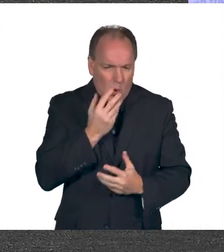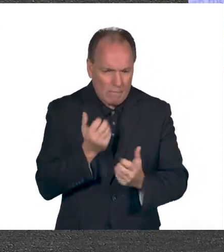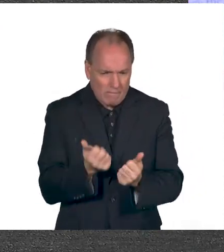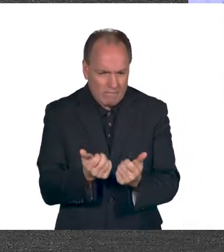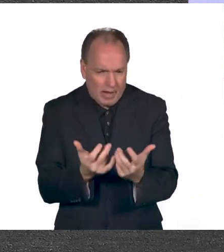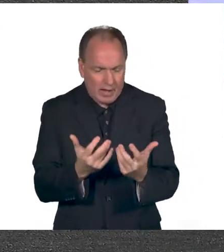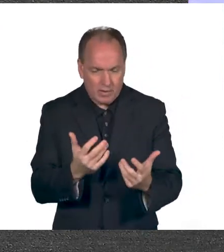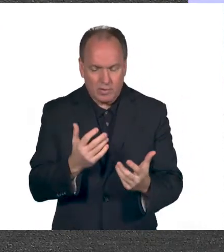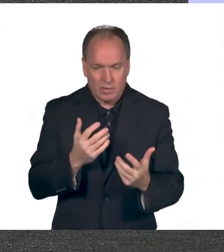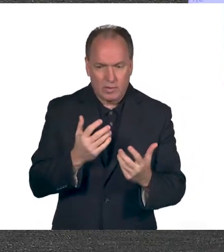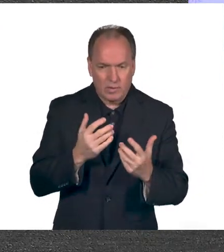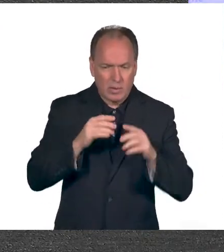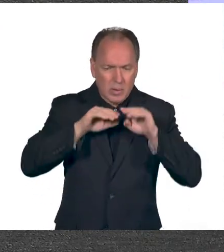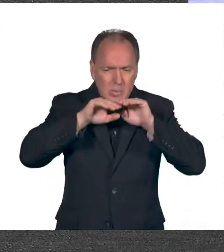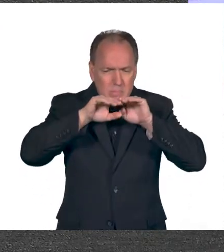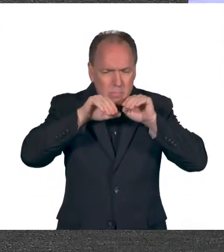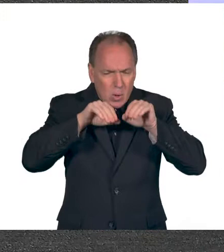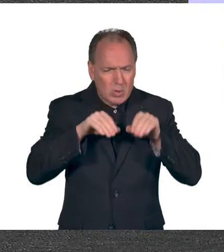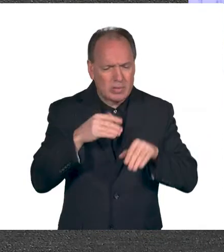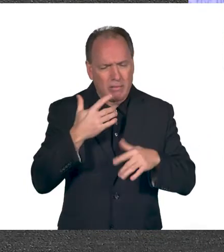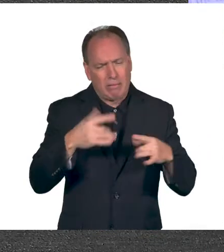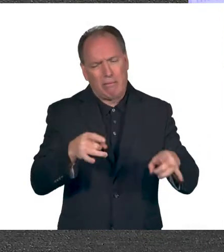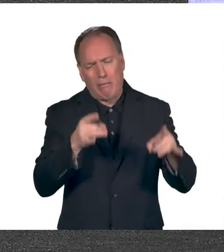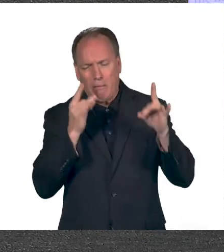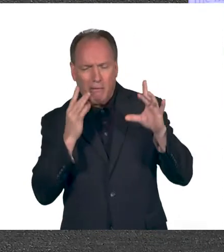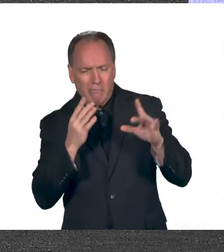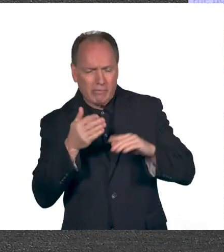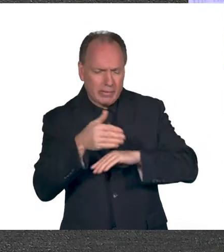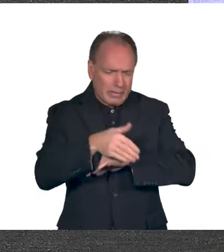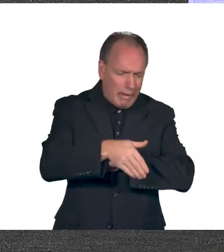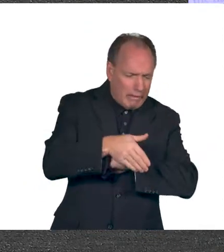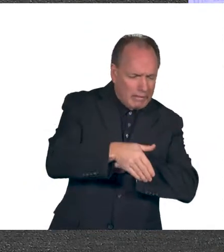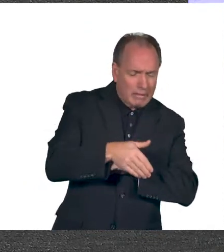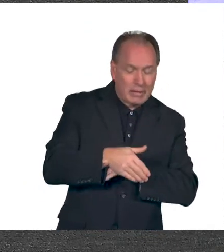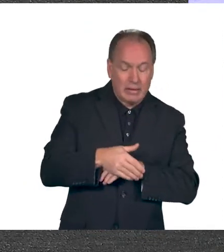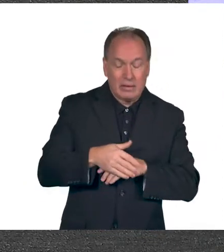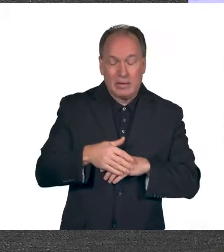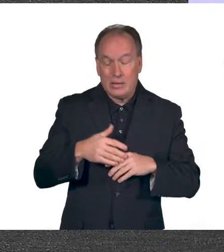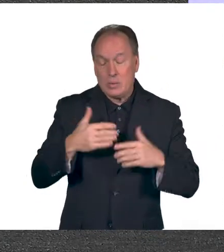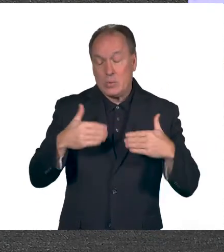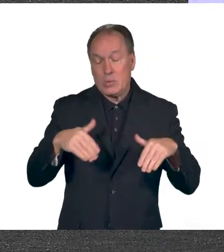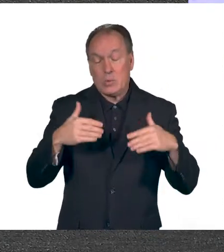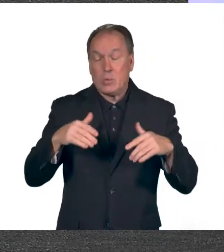"Mole mutters 'What a night!' 'What a storm!' twitter Wren,